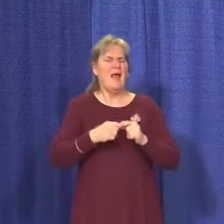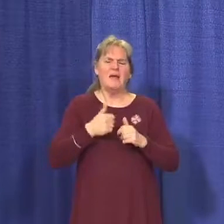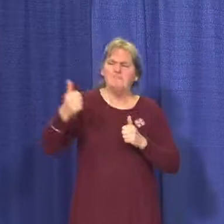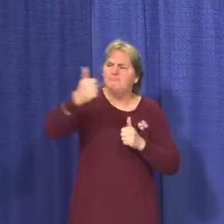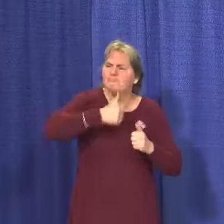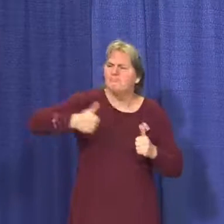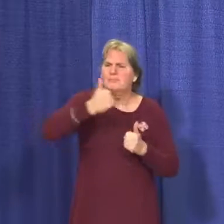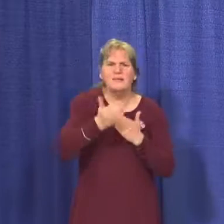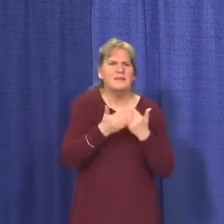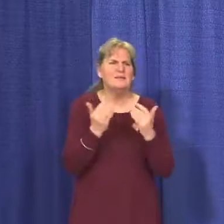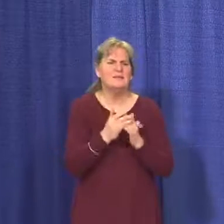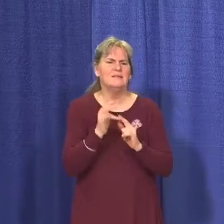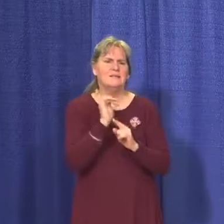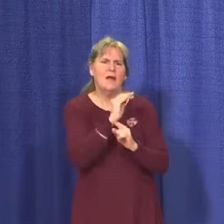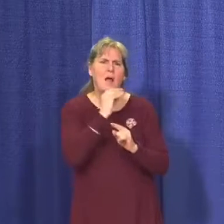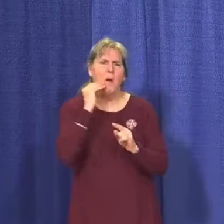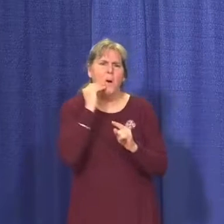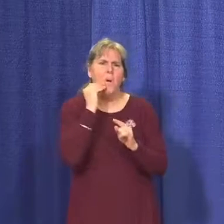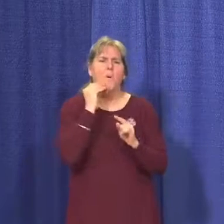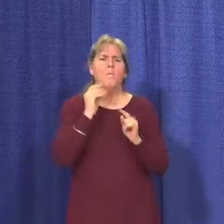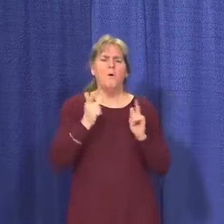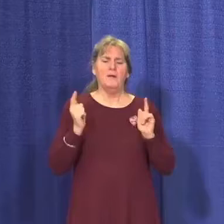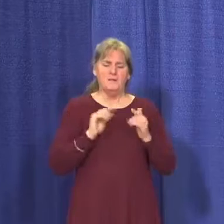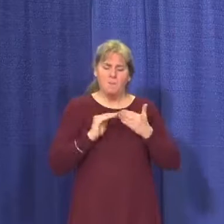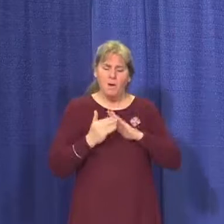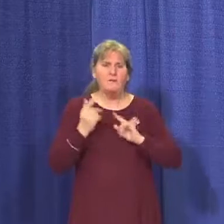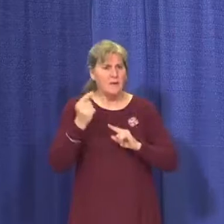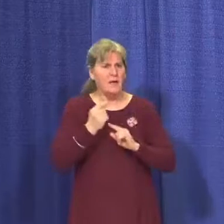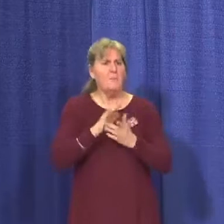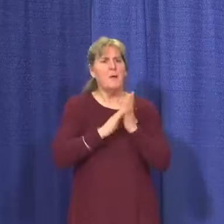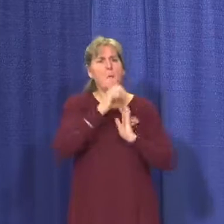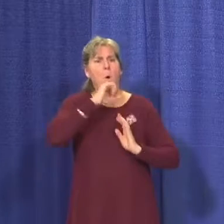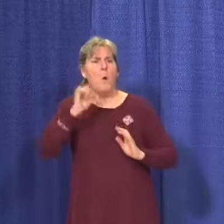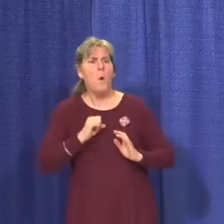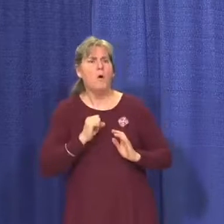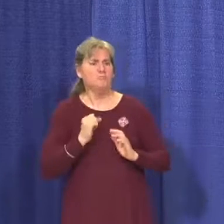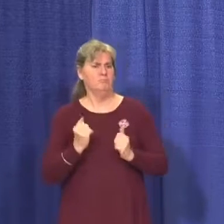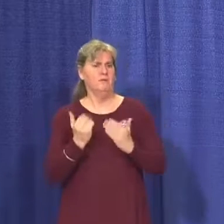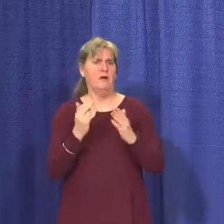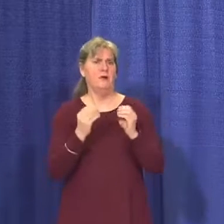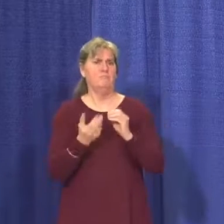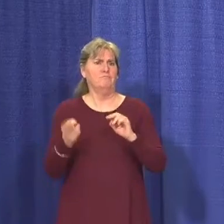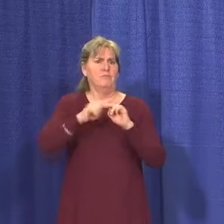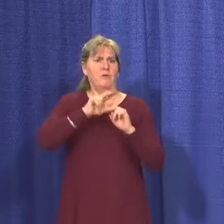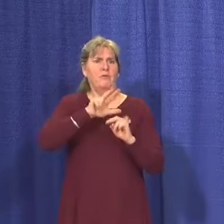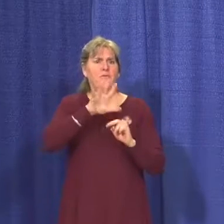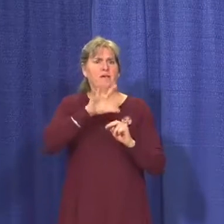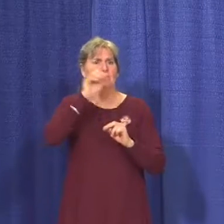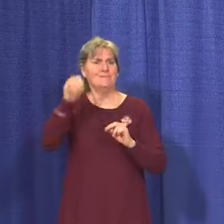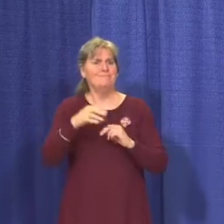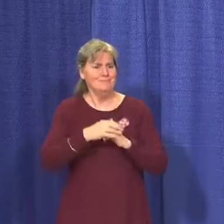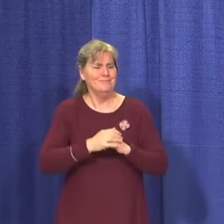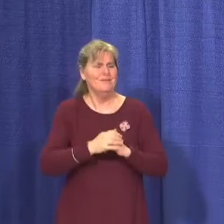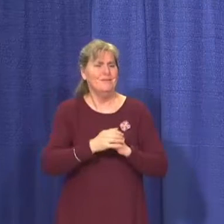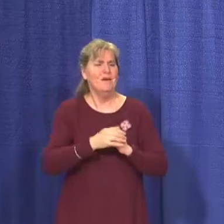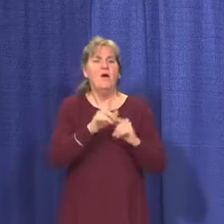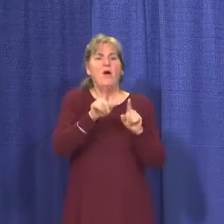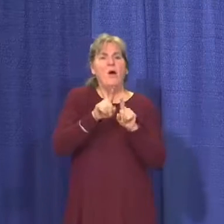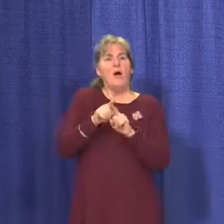remain in their homes and home communities as they age. The funding criteria also supports the construction of